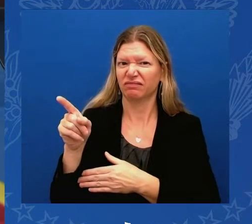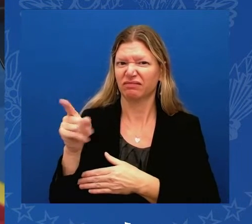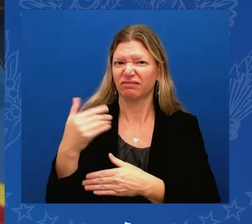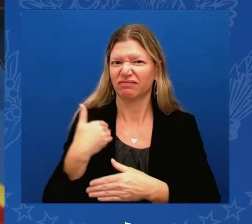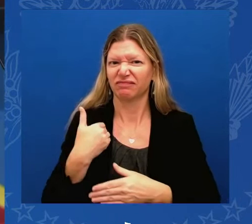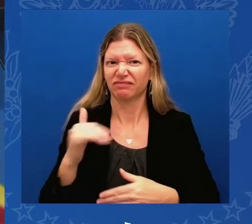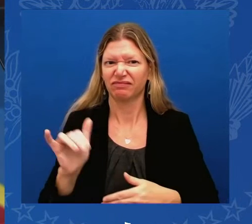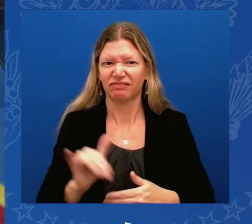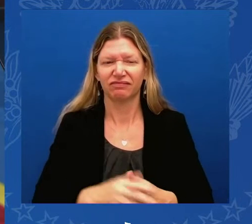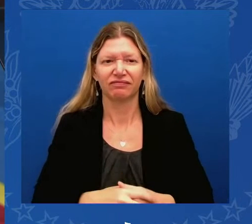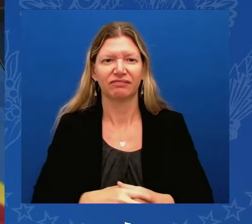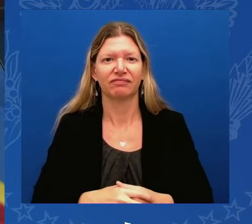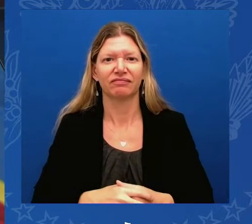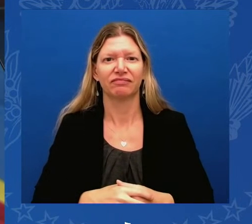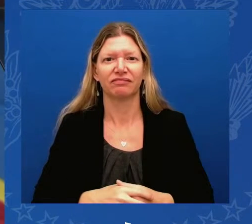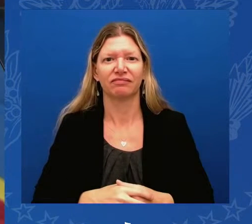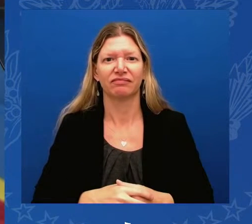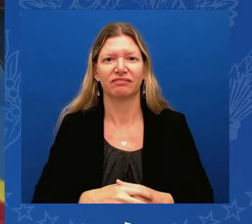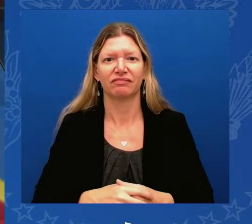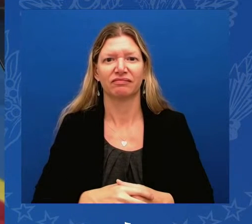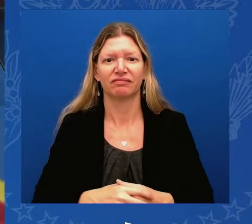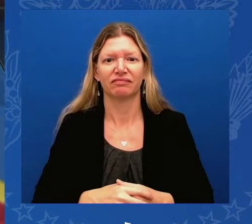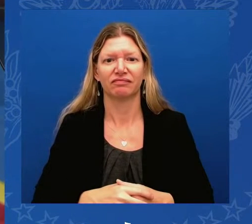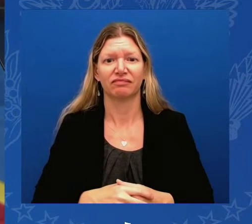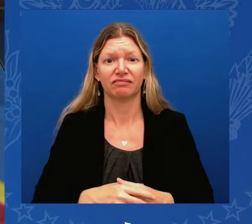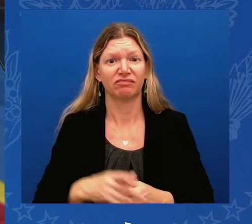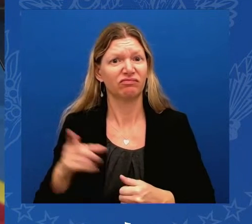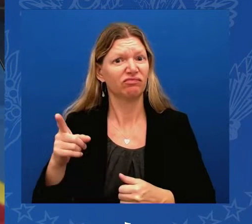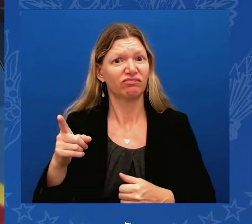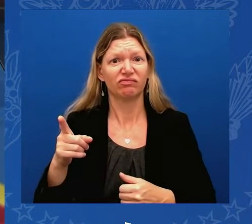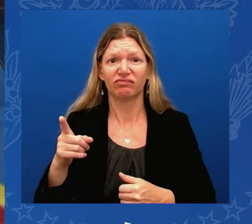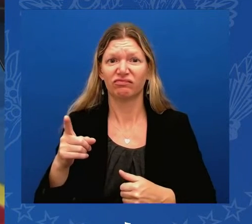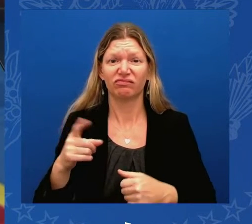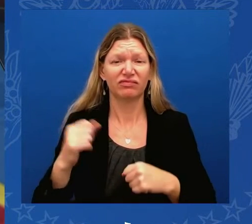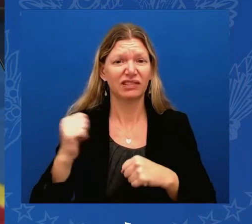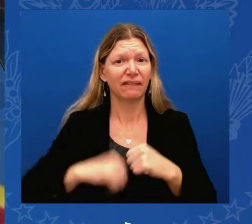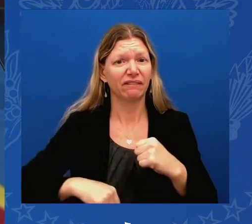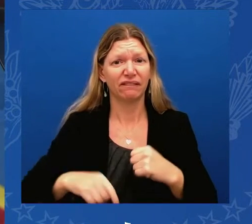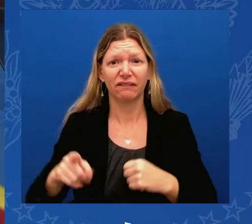She's tough, guys. Look, let me close with this.